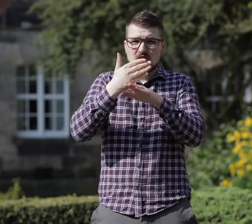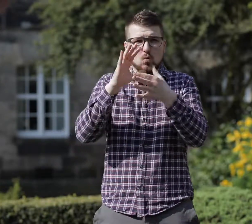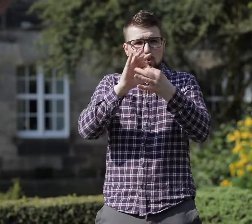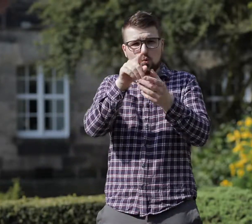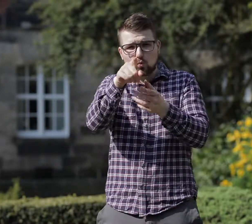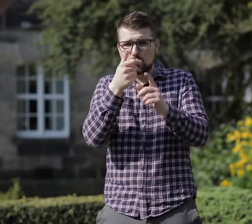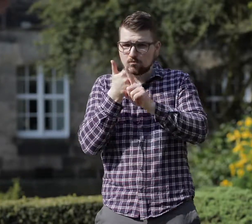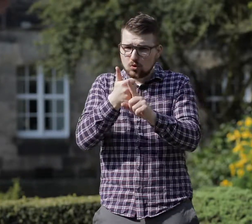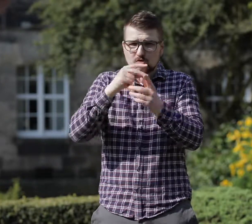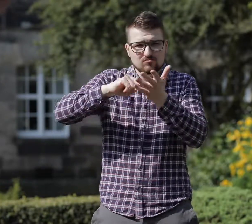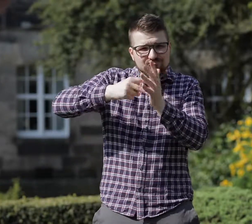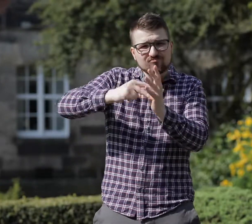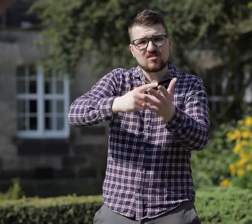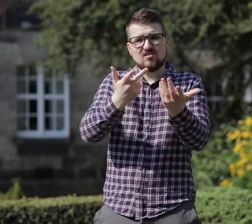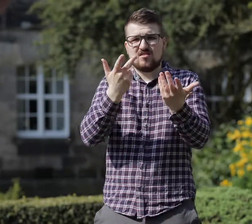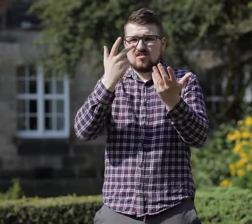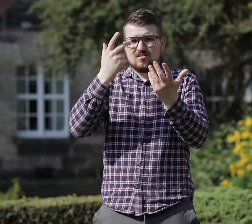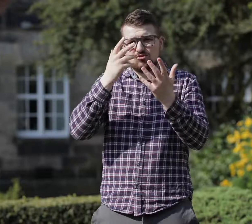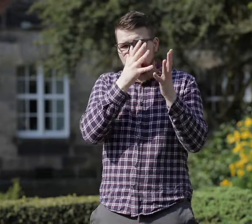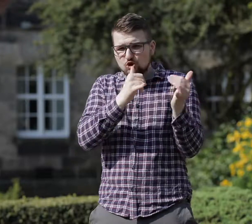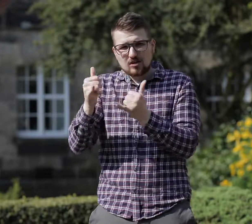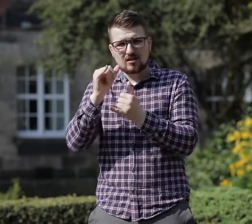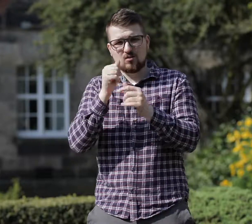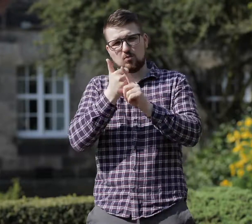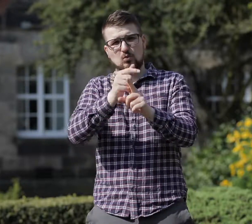advice, which would be completely matching your needs.